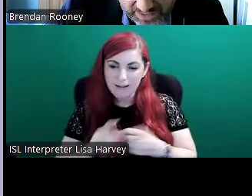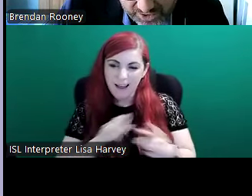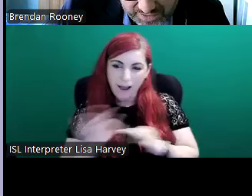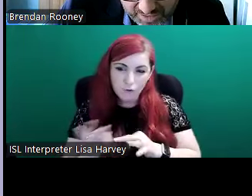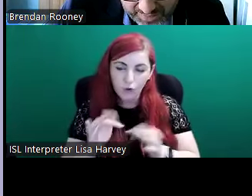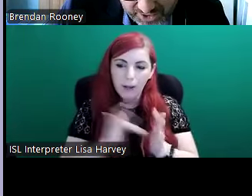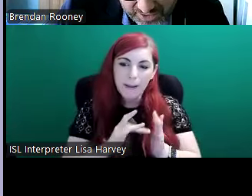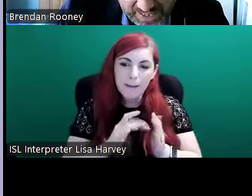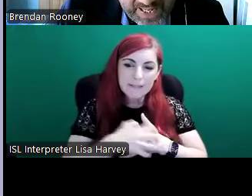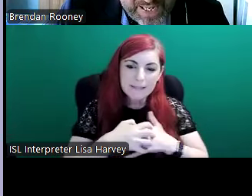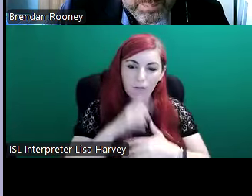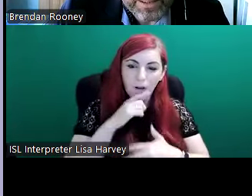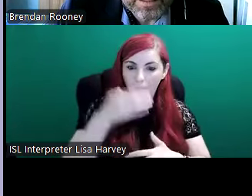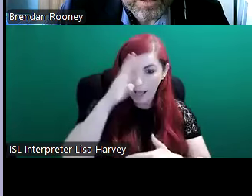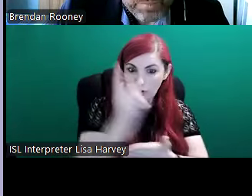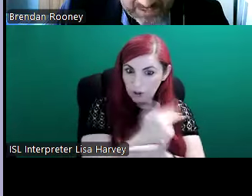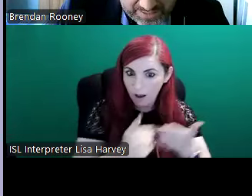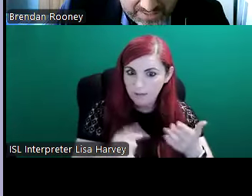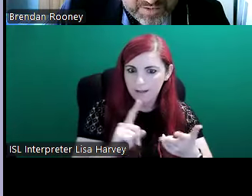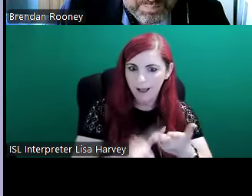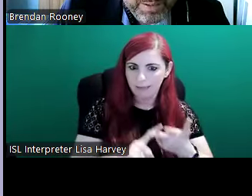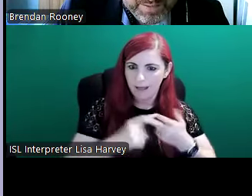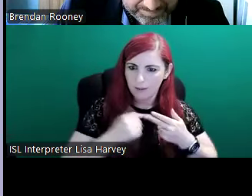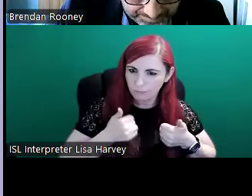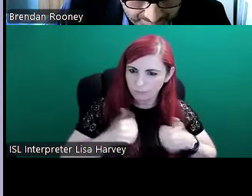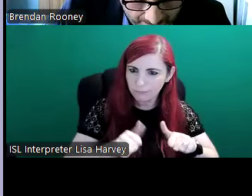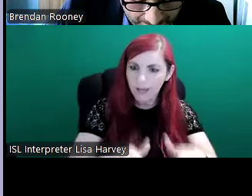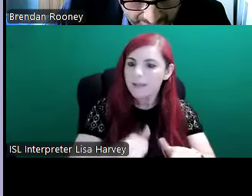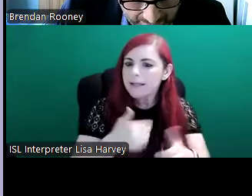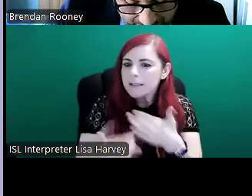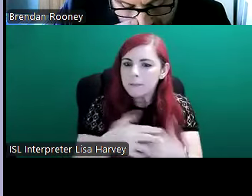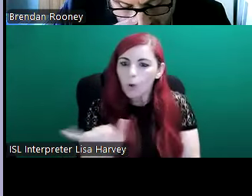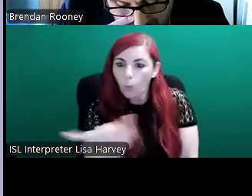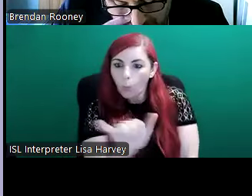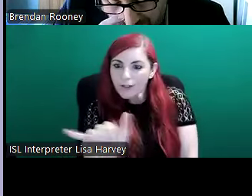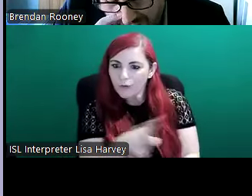religious denomination and appealed directly to the Spirit. The exhibition features